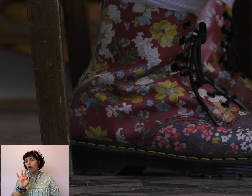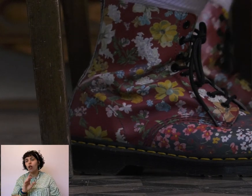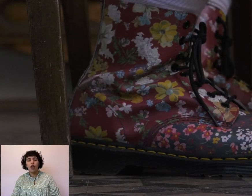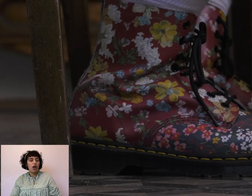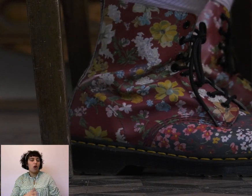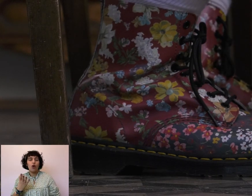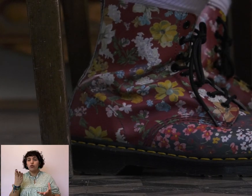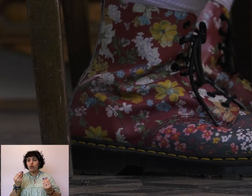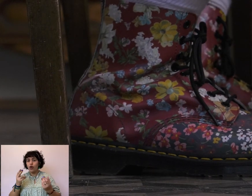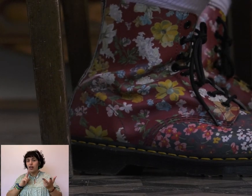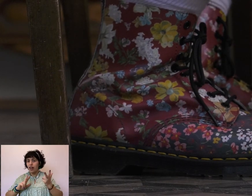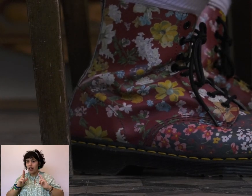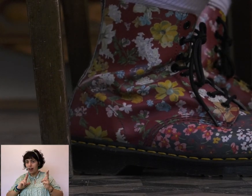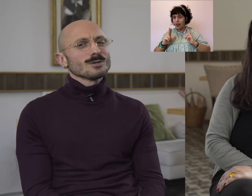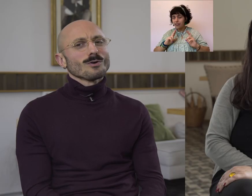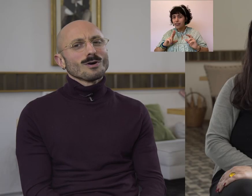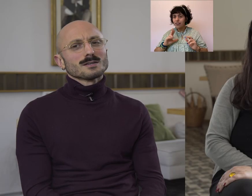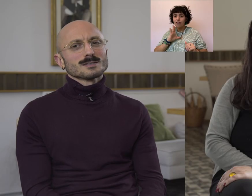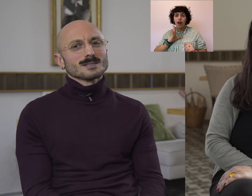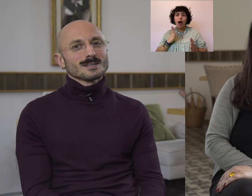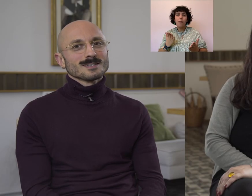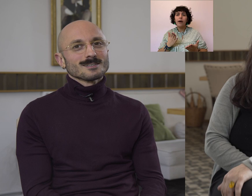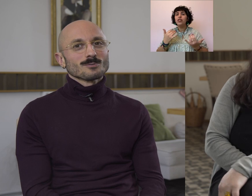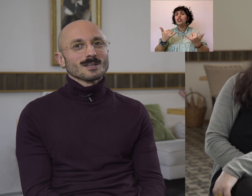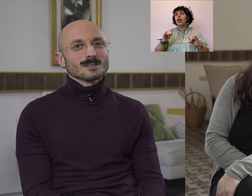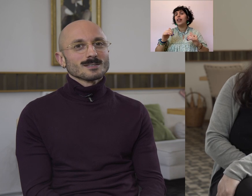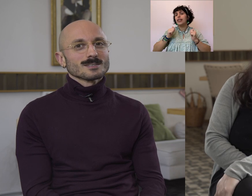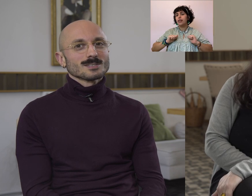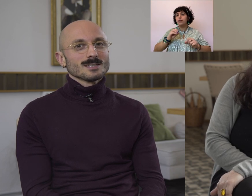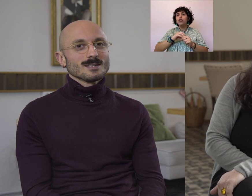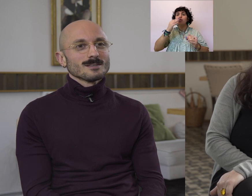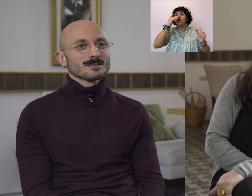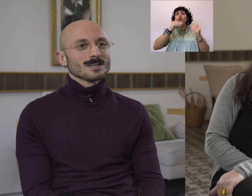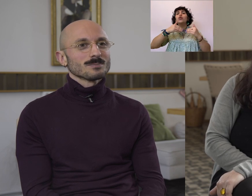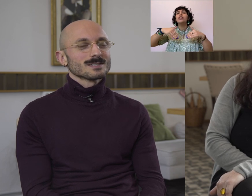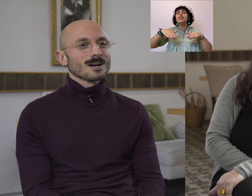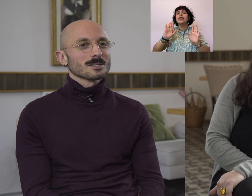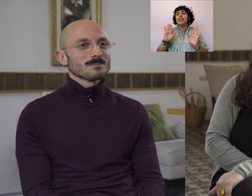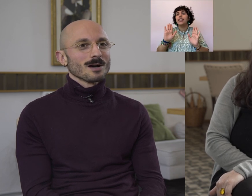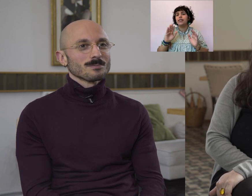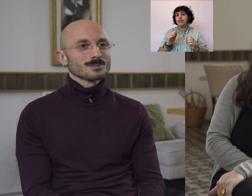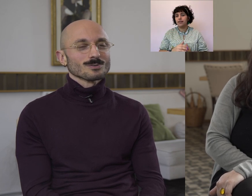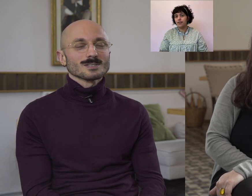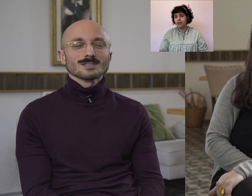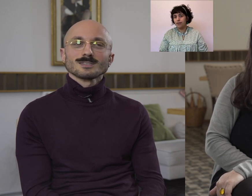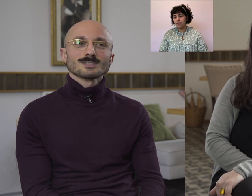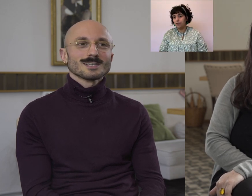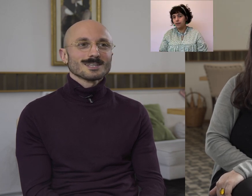Is it difficult? -No, no more, not that much, Even if someone gets up and says a word, there is no need.